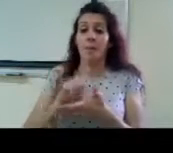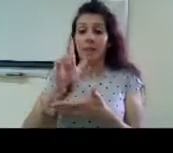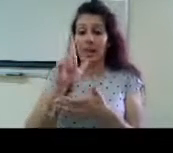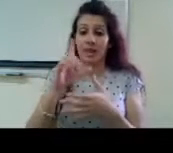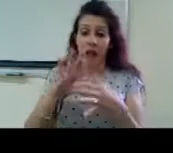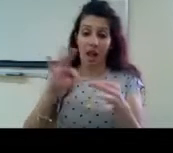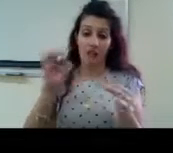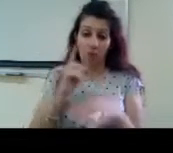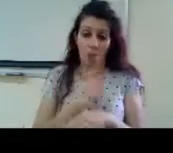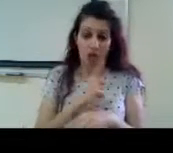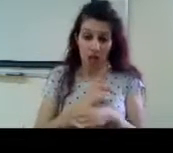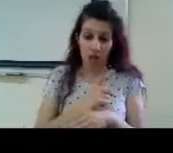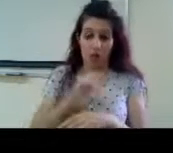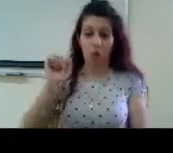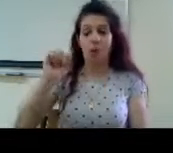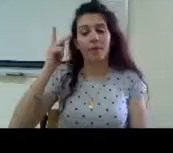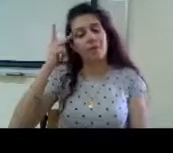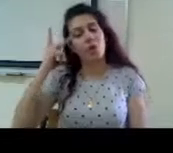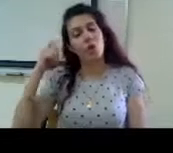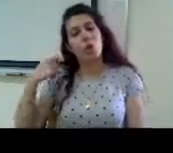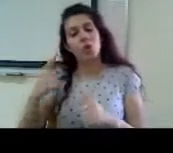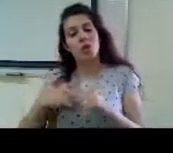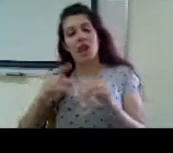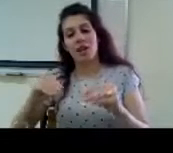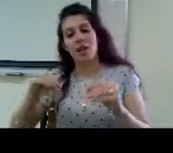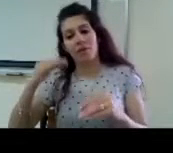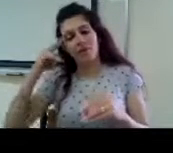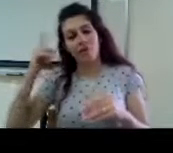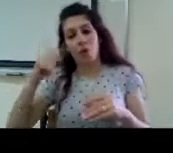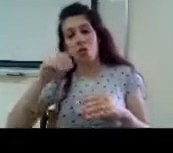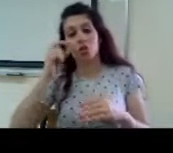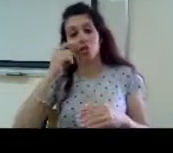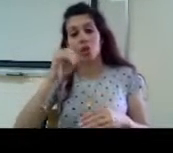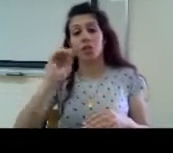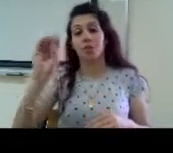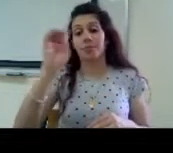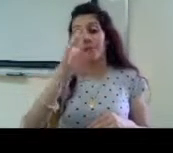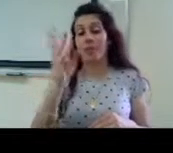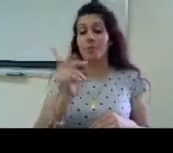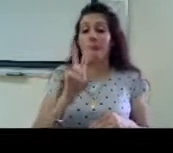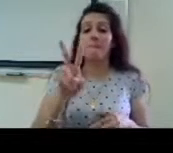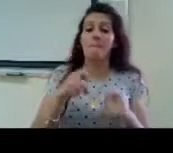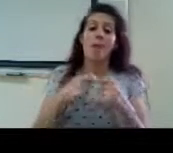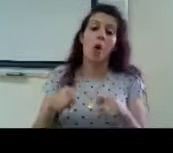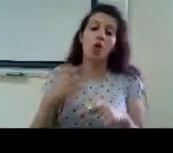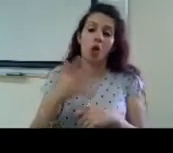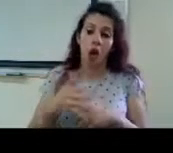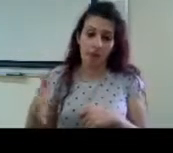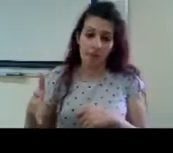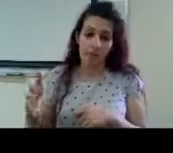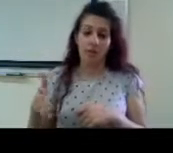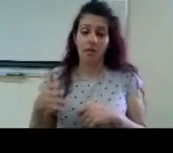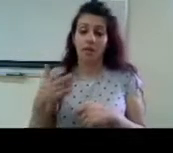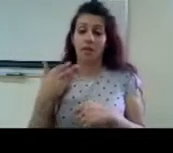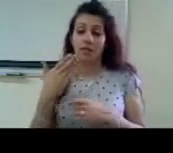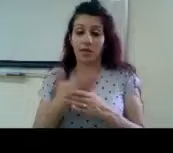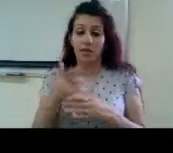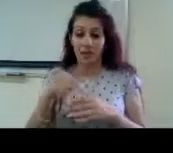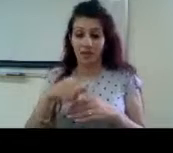platform unluckily Calibri does function online when needed and that helped us to